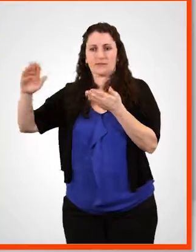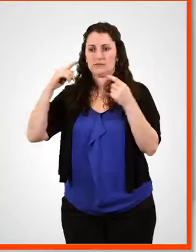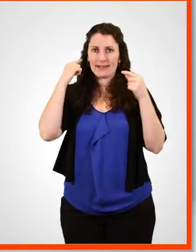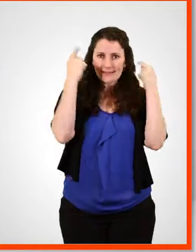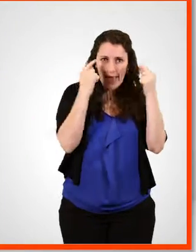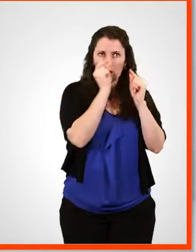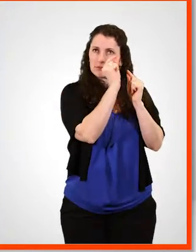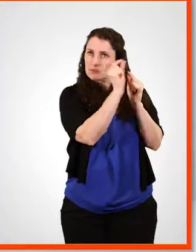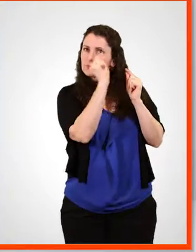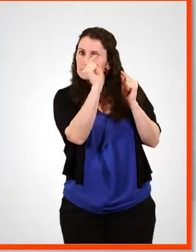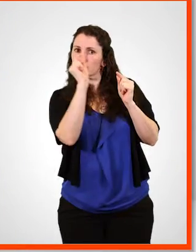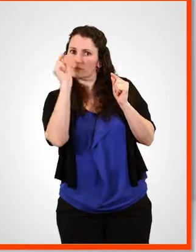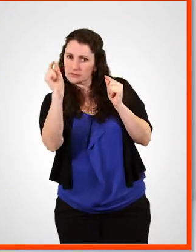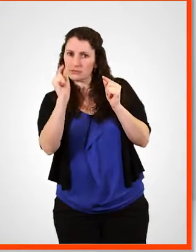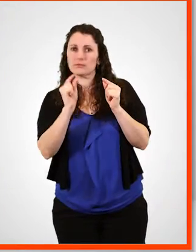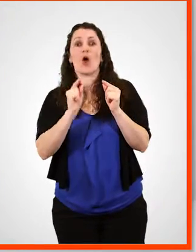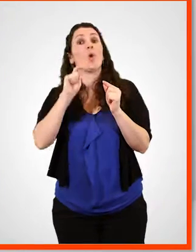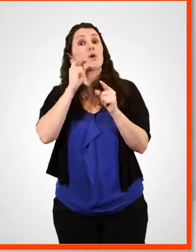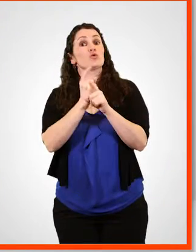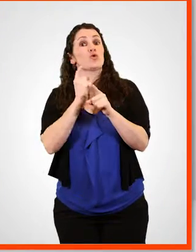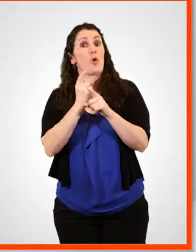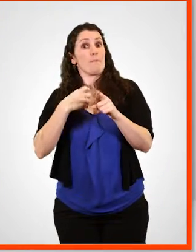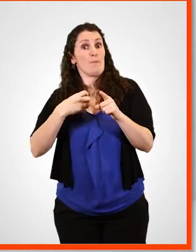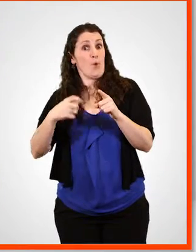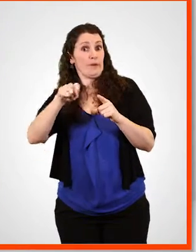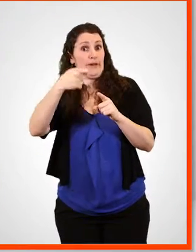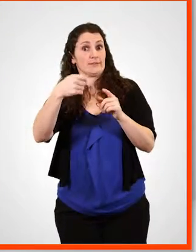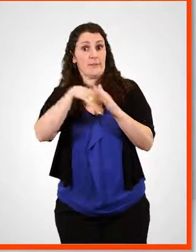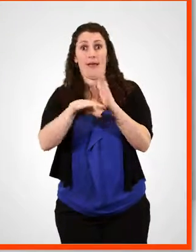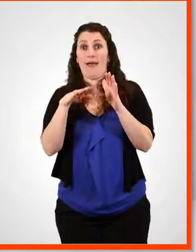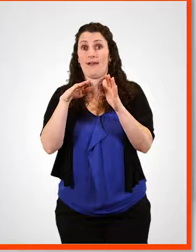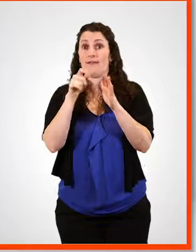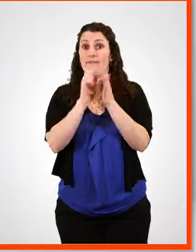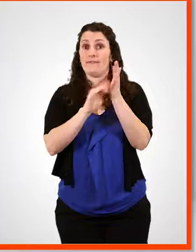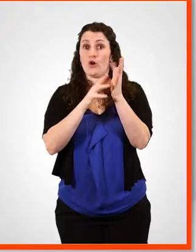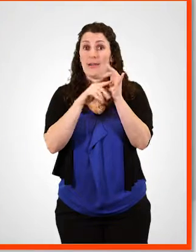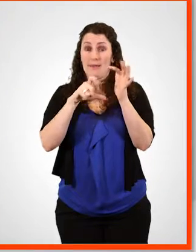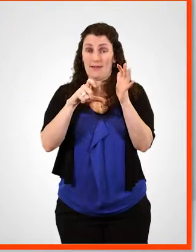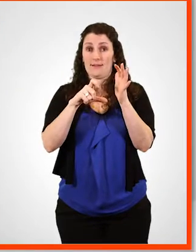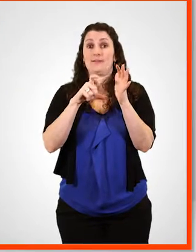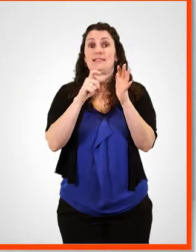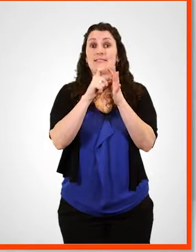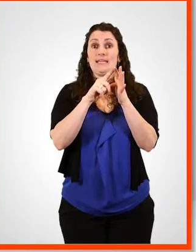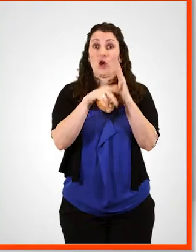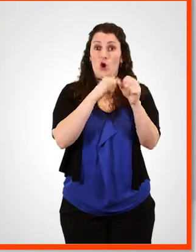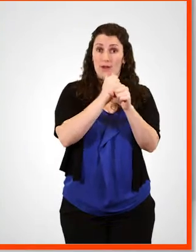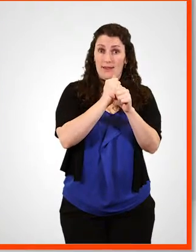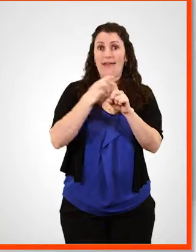the development of phonemic decoding and also related to both reading, decoding, as well as writing, encoding.